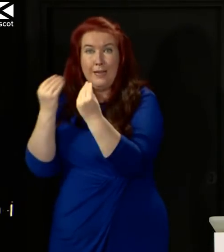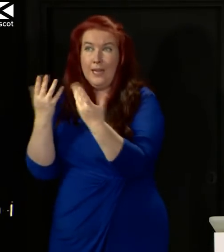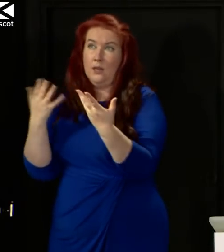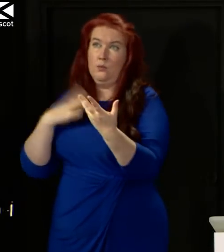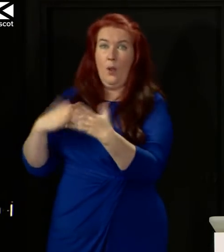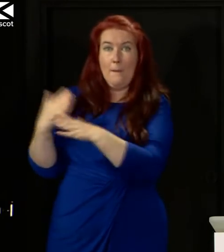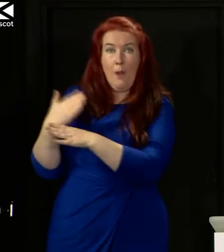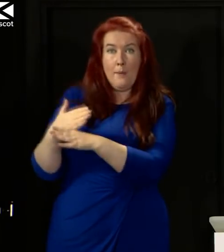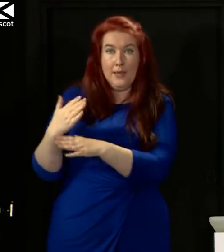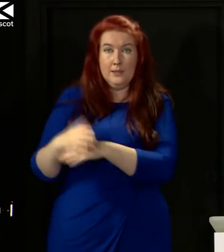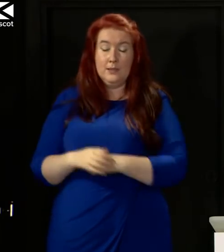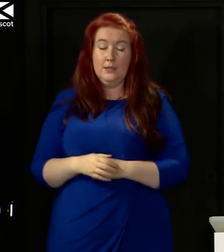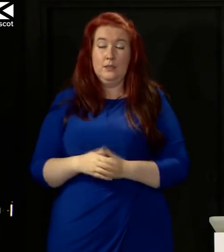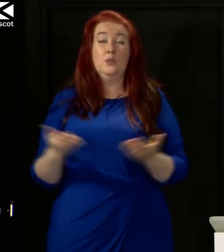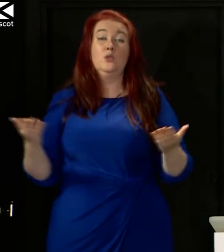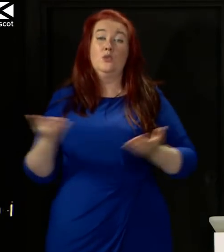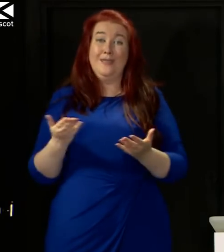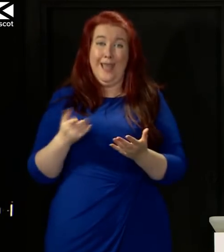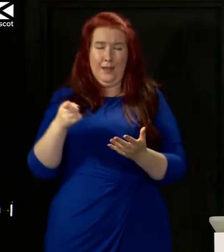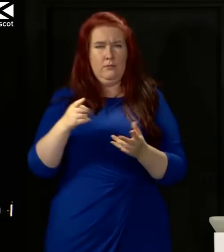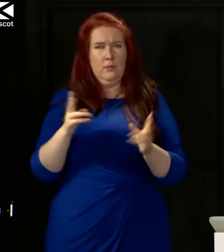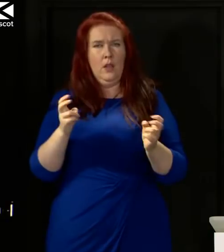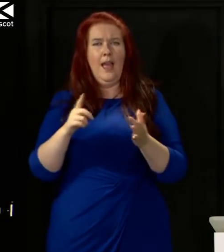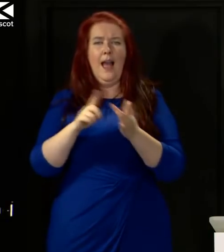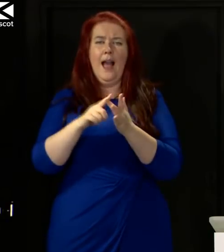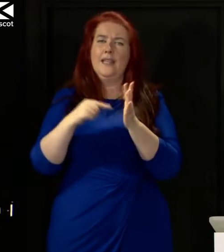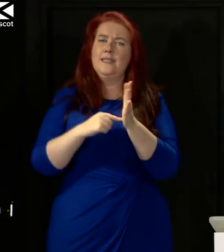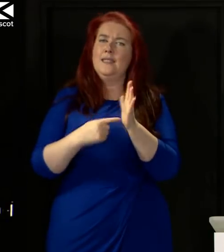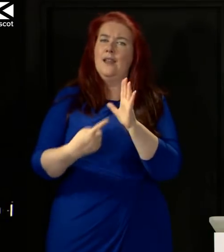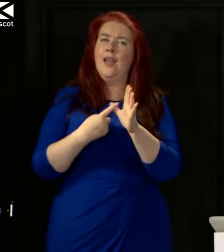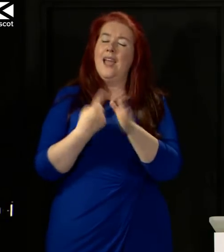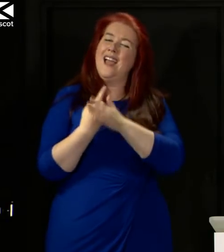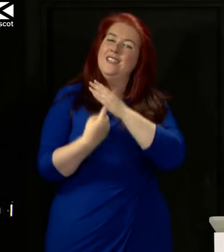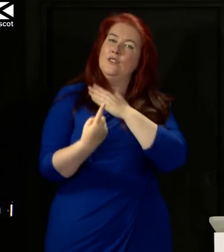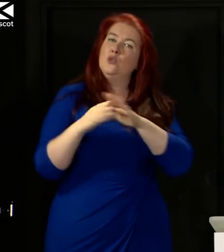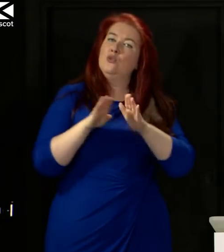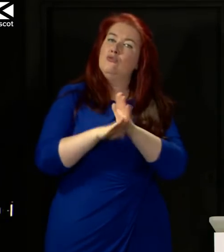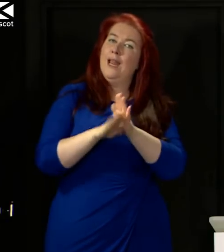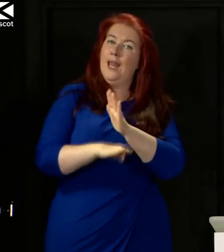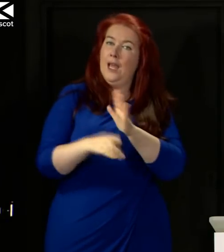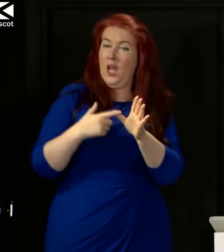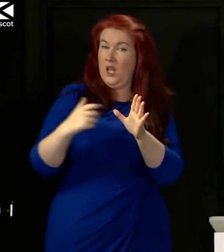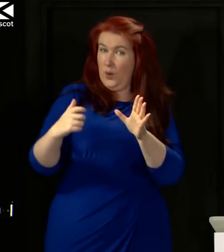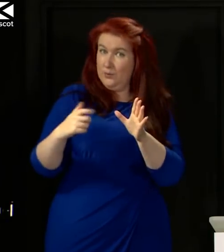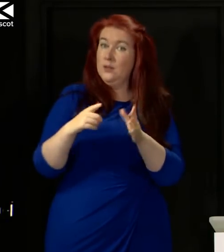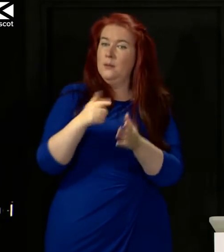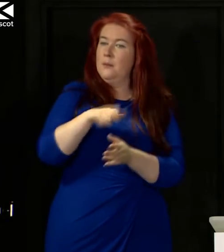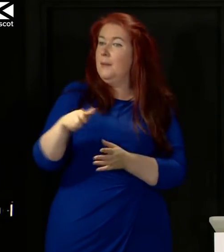Today we are making individual training accounts available to people who are out of work, or on low incomes.